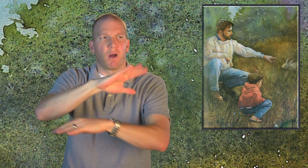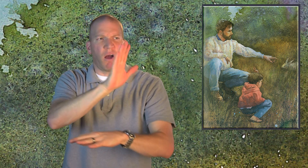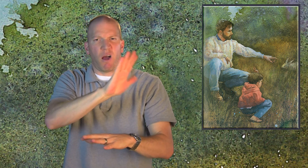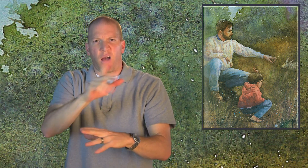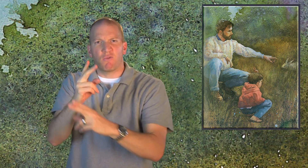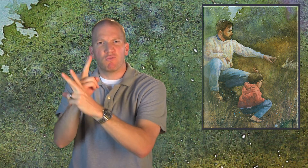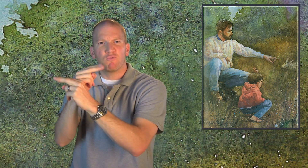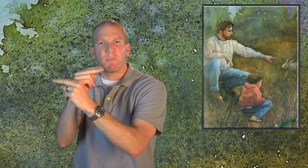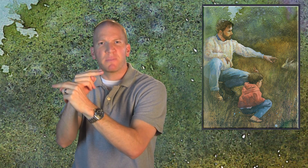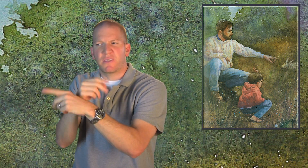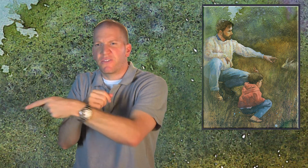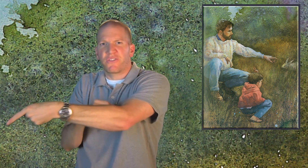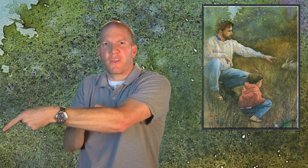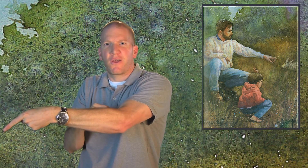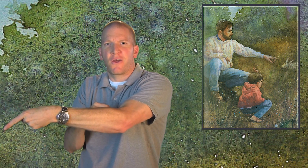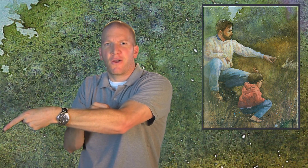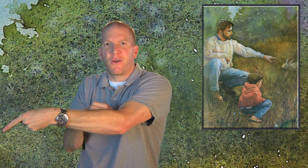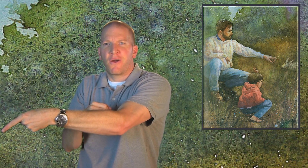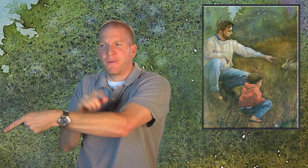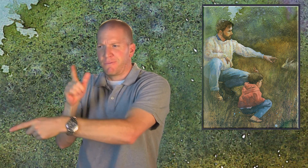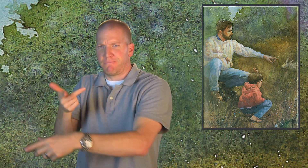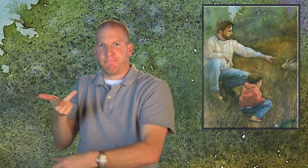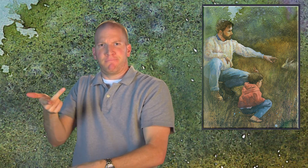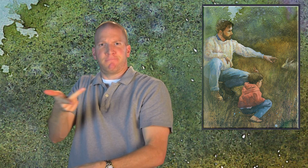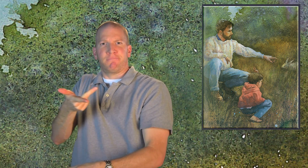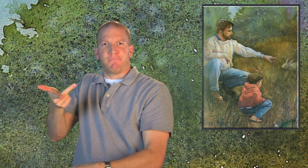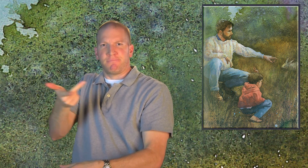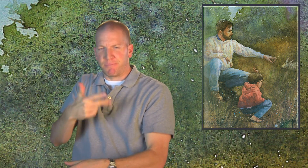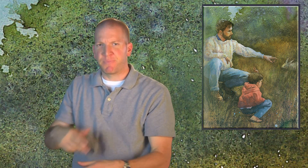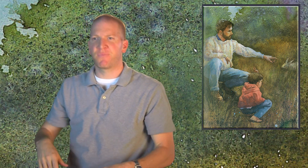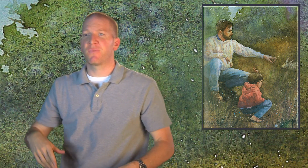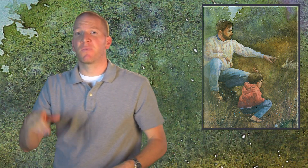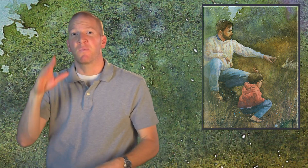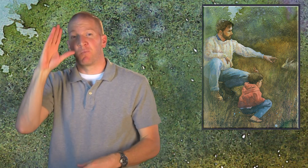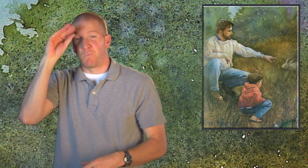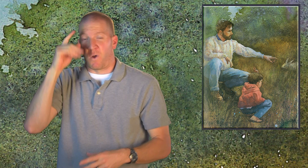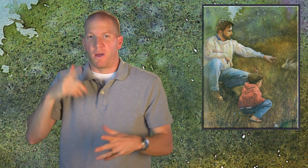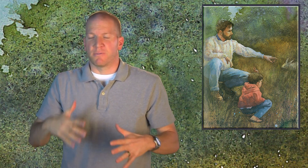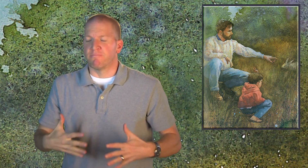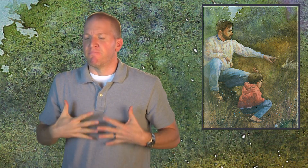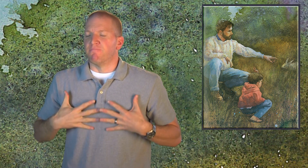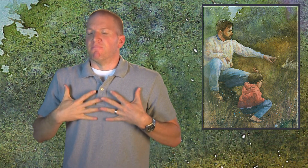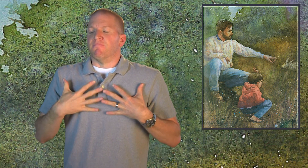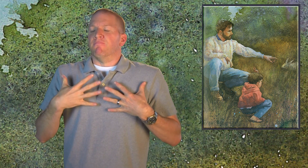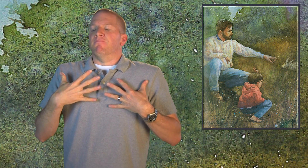"He is!" I pointed to a baby bunny sitting near the flowers. I took a deep breath.